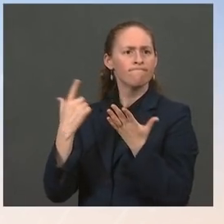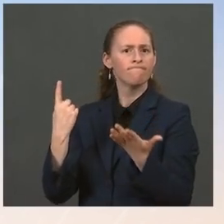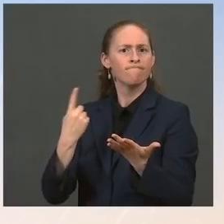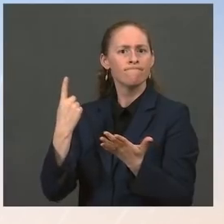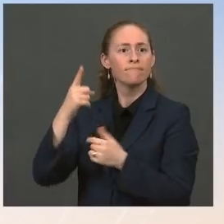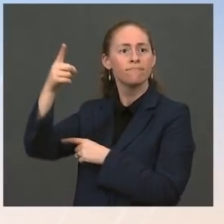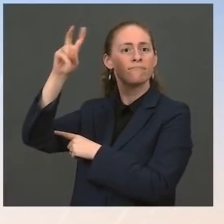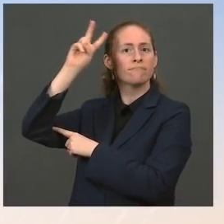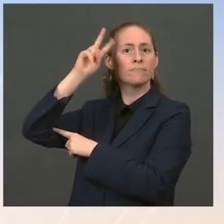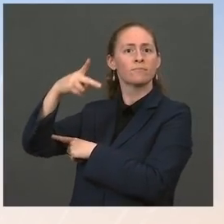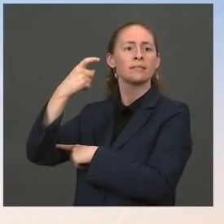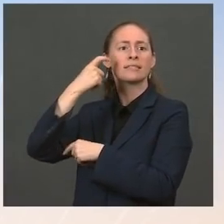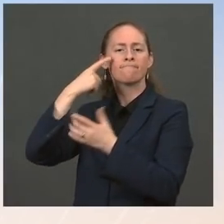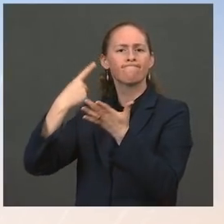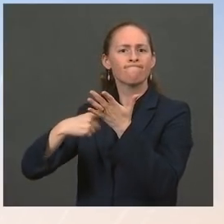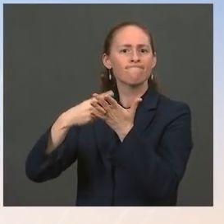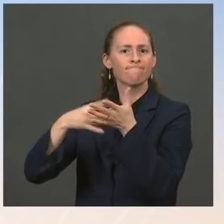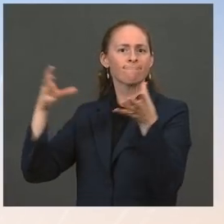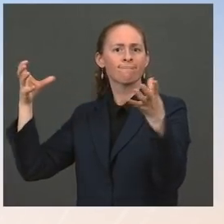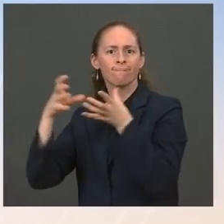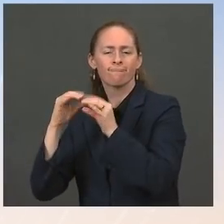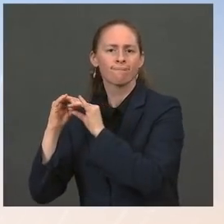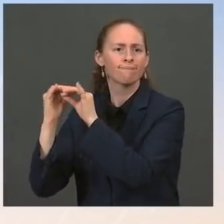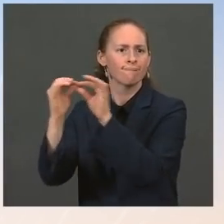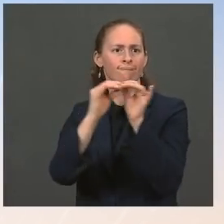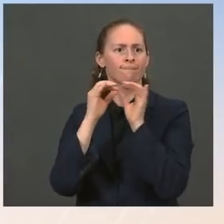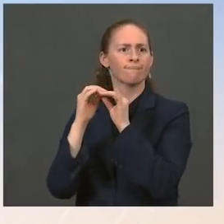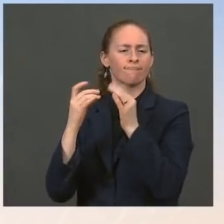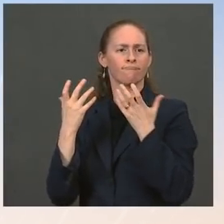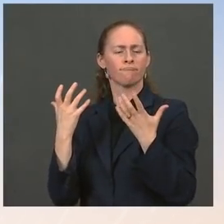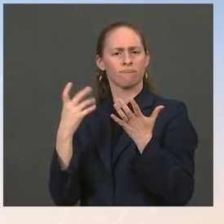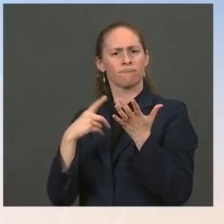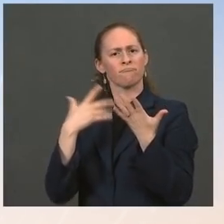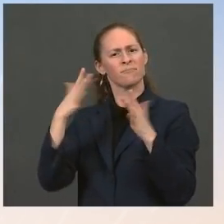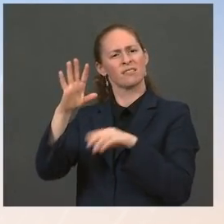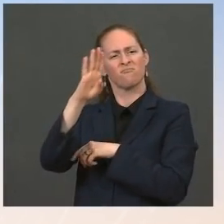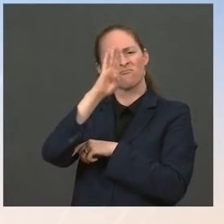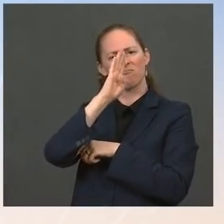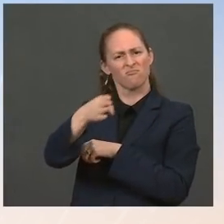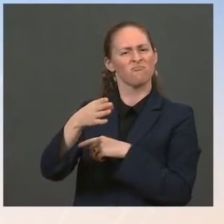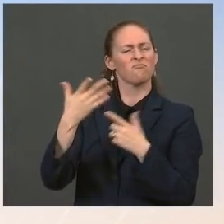in a meeting -- frank, good, direct discussion, we were told -- about issues, particularly voting rights.